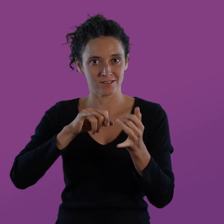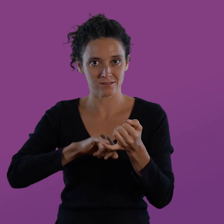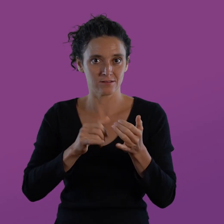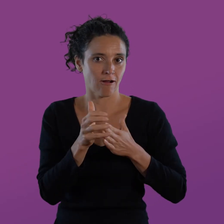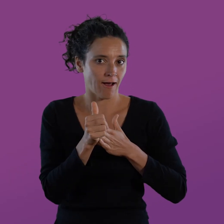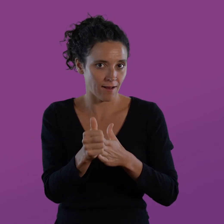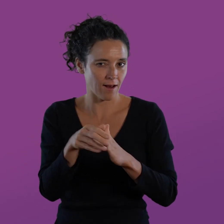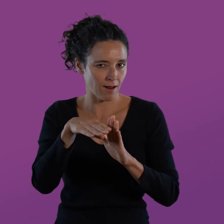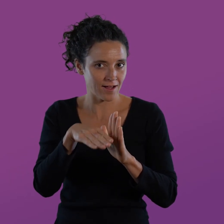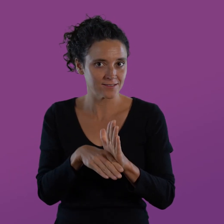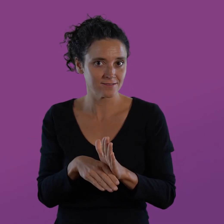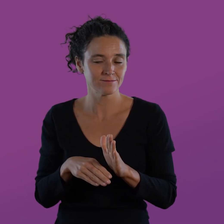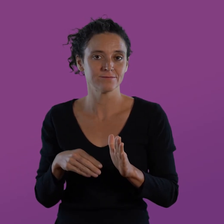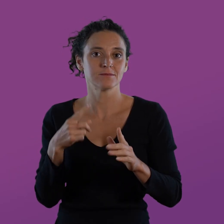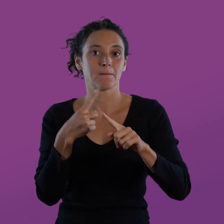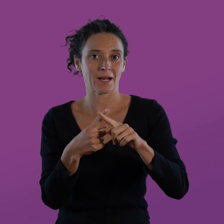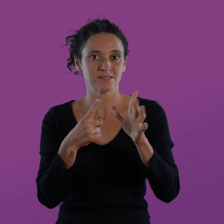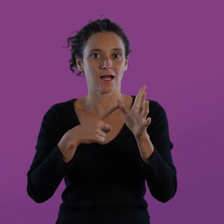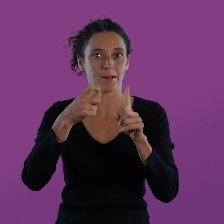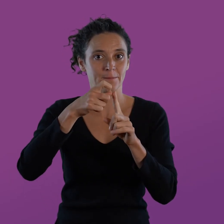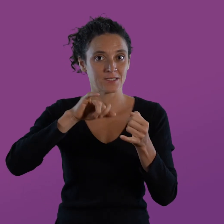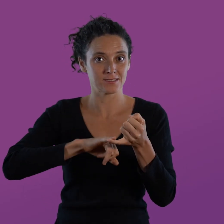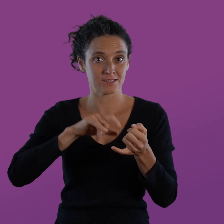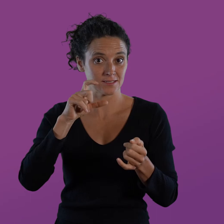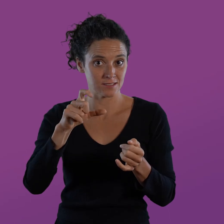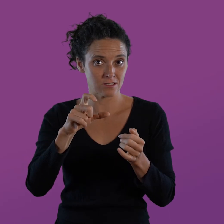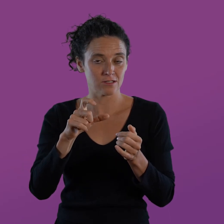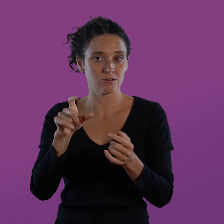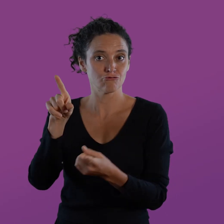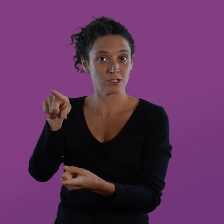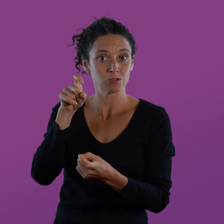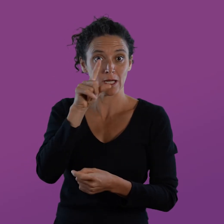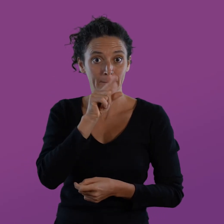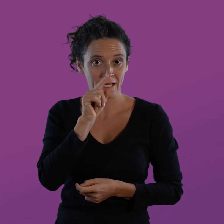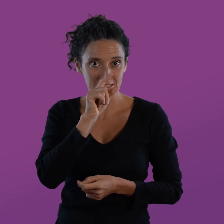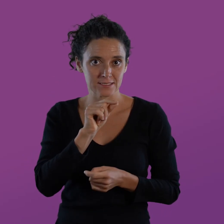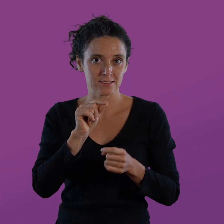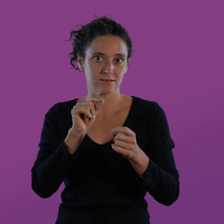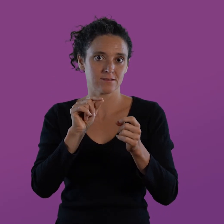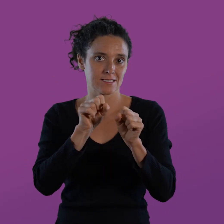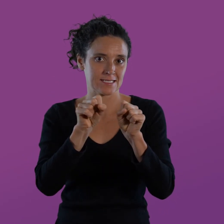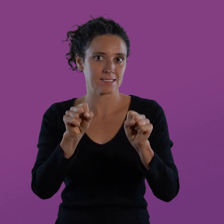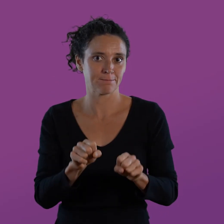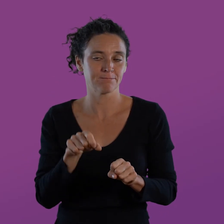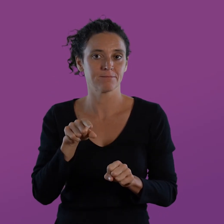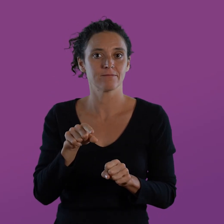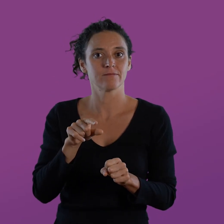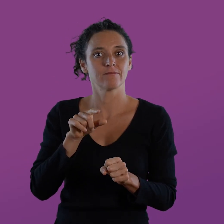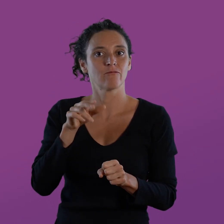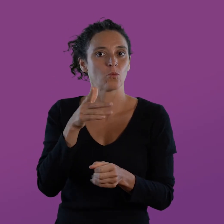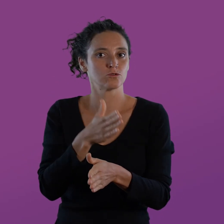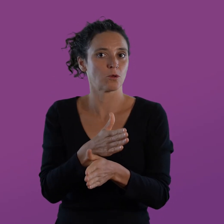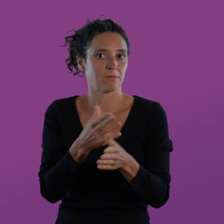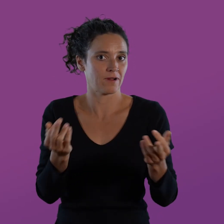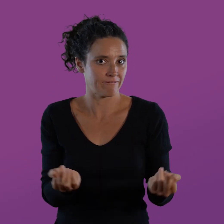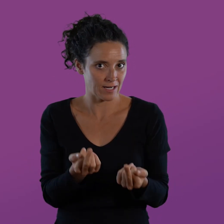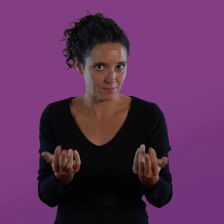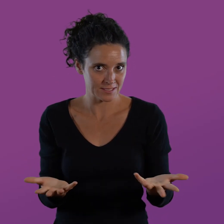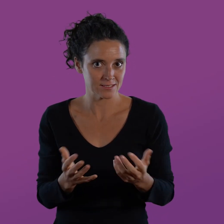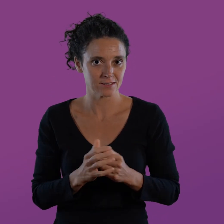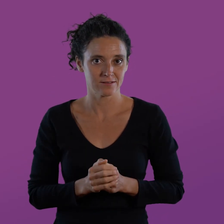guidelines to our recruitment process, and the APSC RecruitAbility Scheme applies to all vacancies.